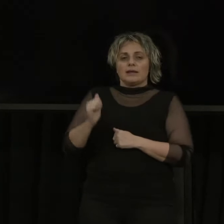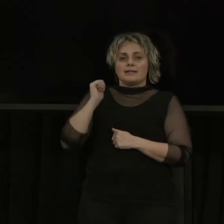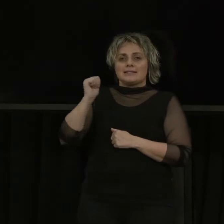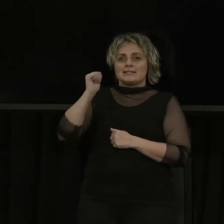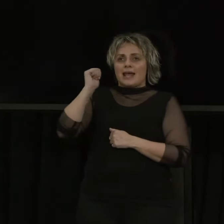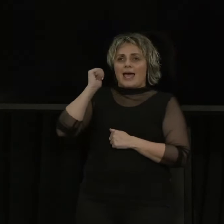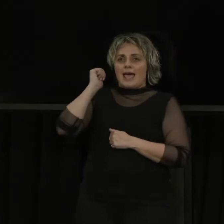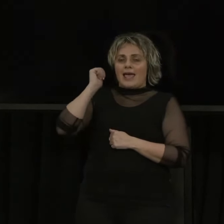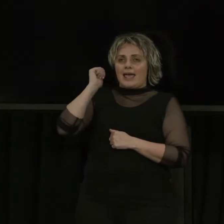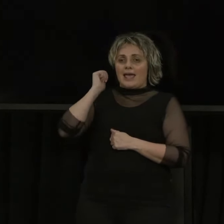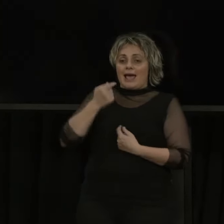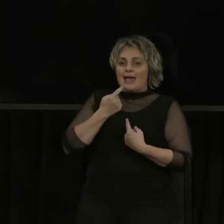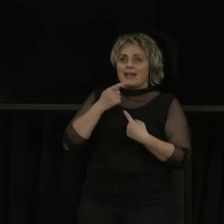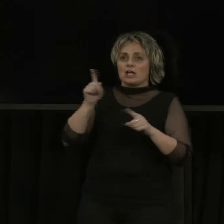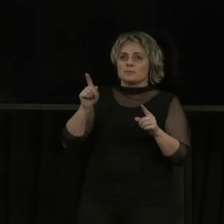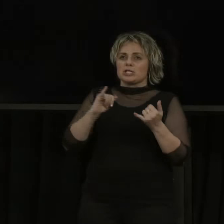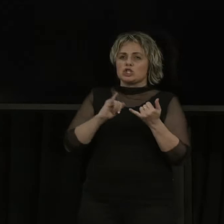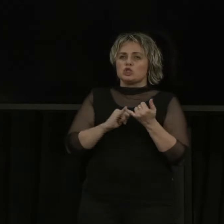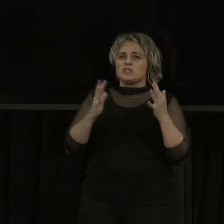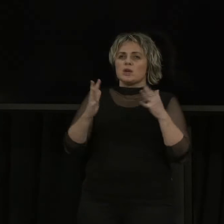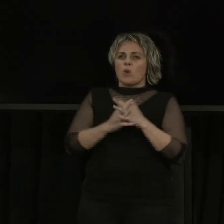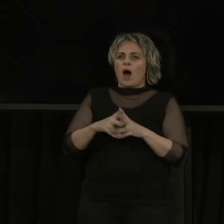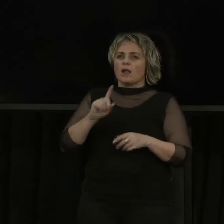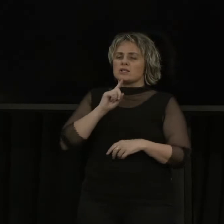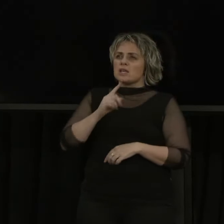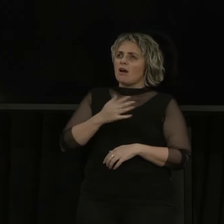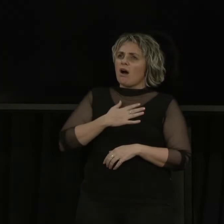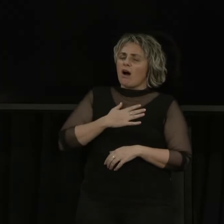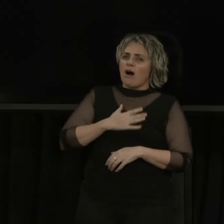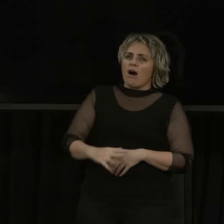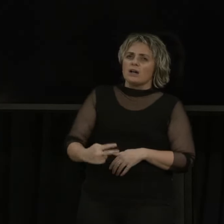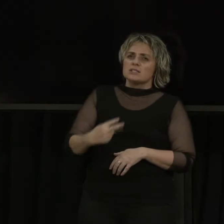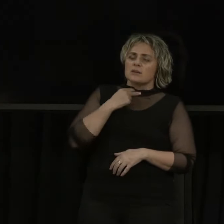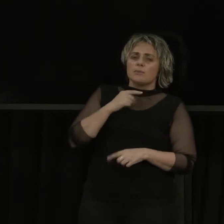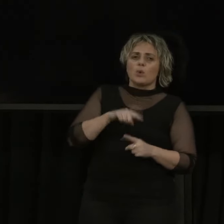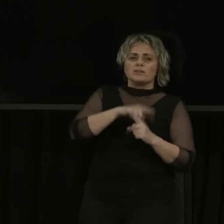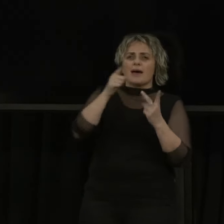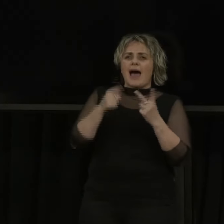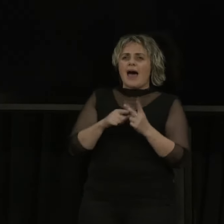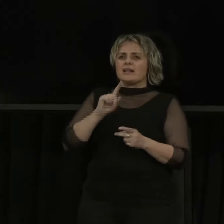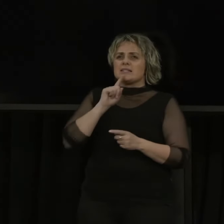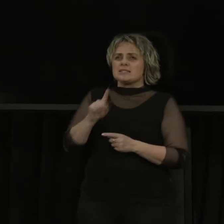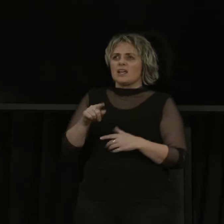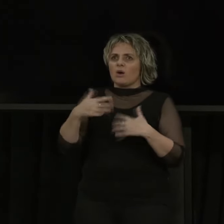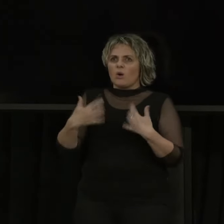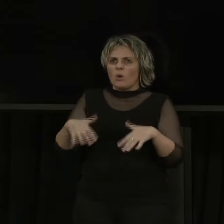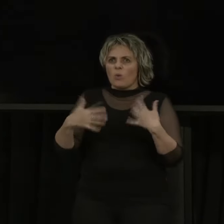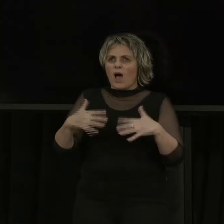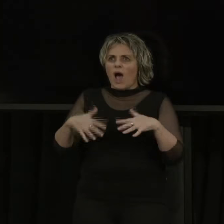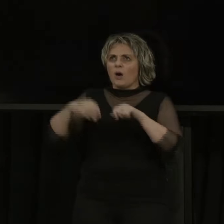and then to stop >> you did say public health risks but some of those people live in some of